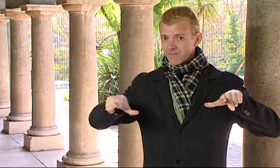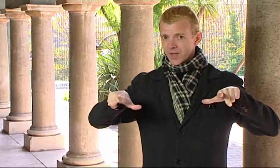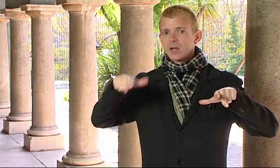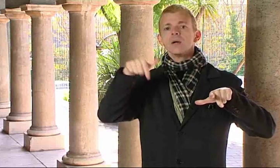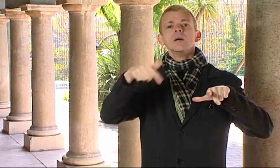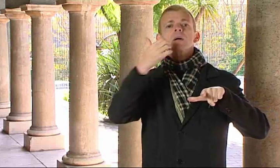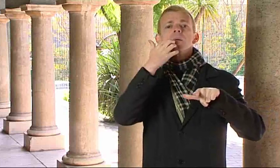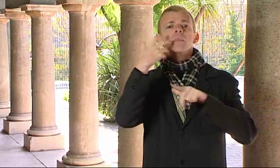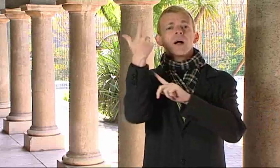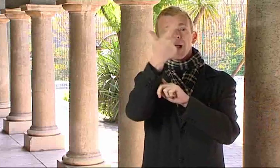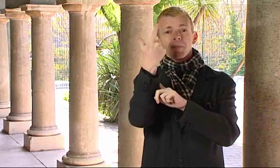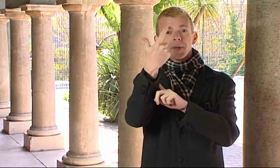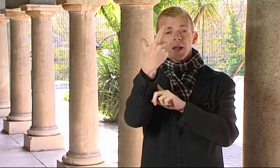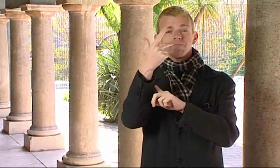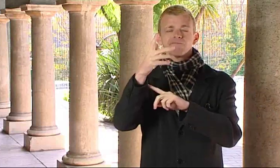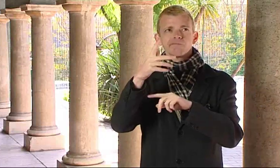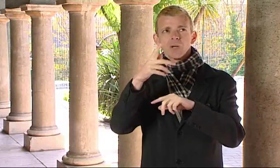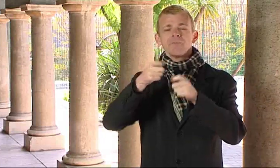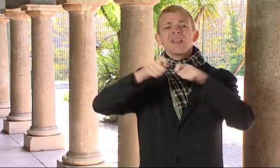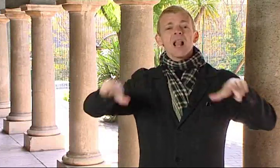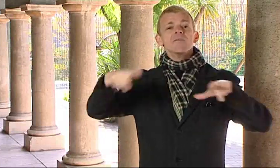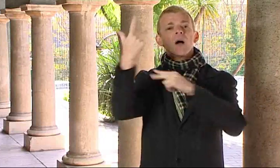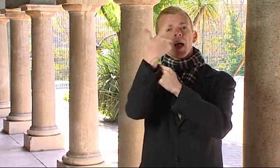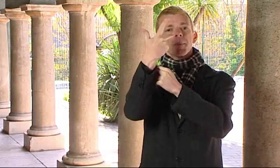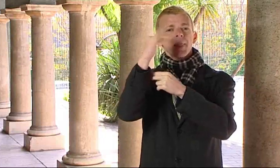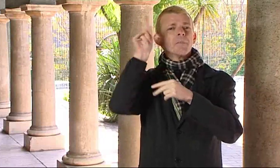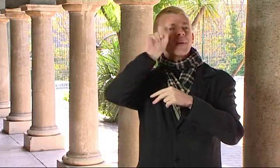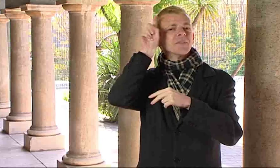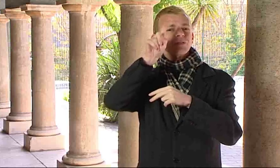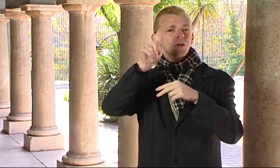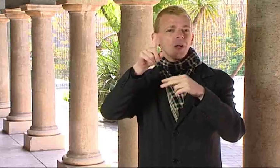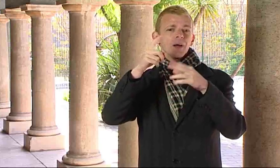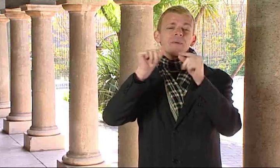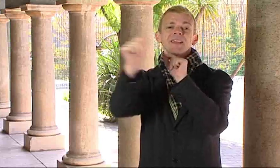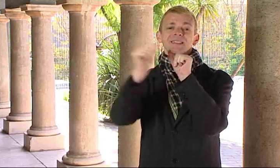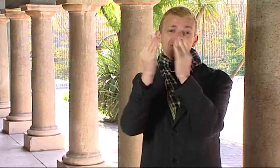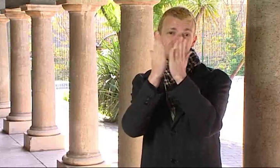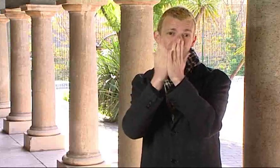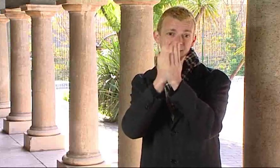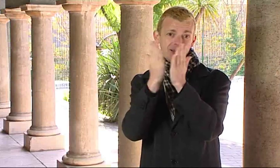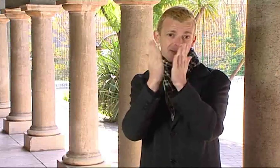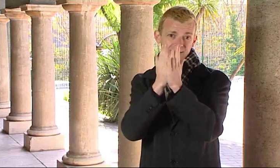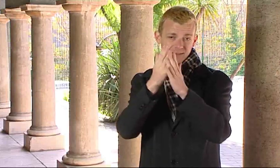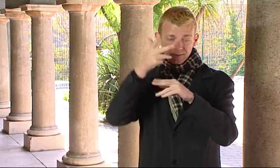in the classroom to facilitate access to the contents, tuitions,